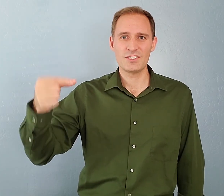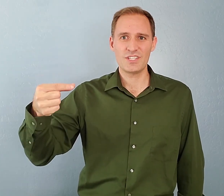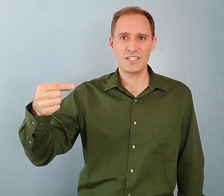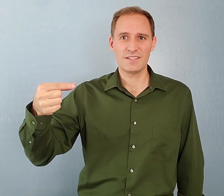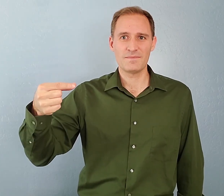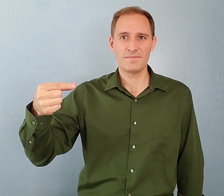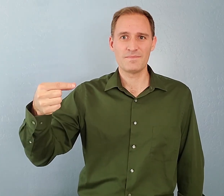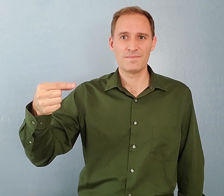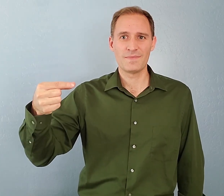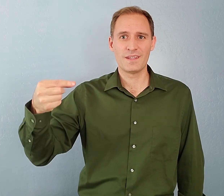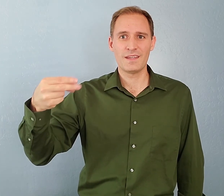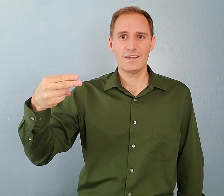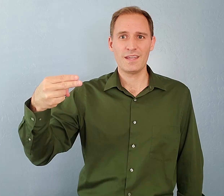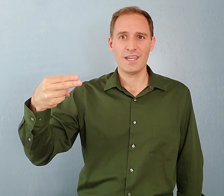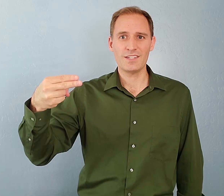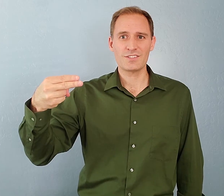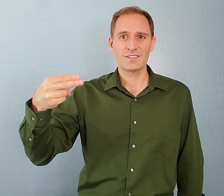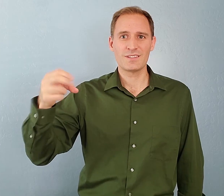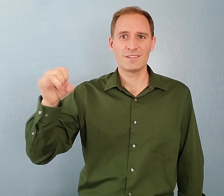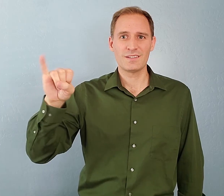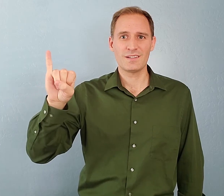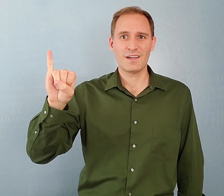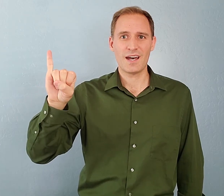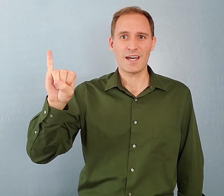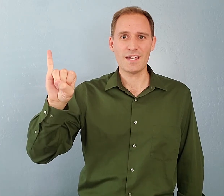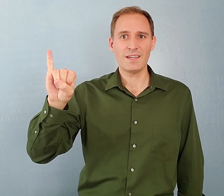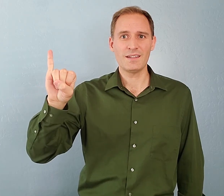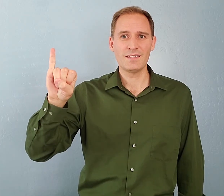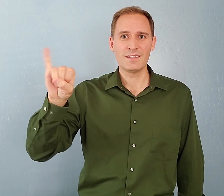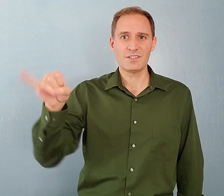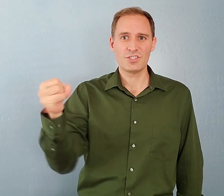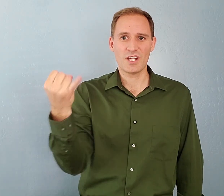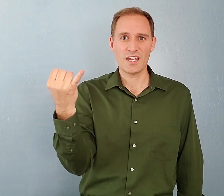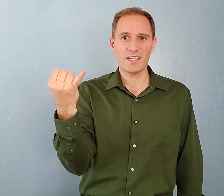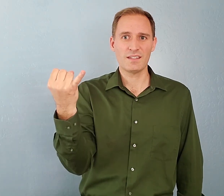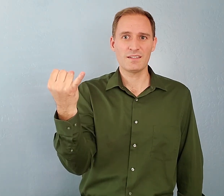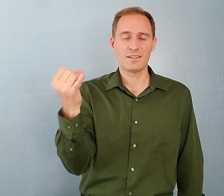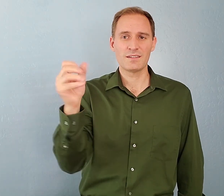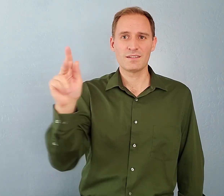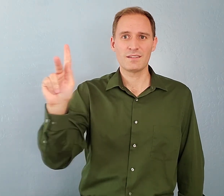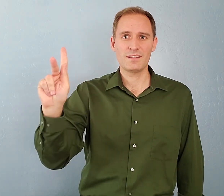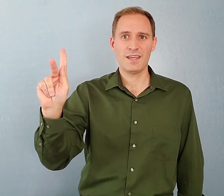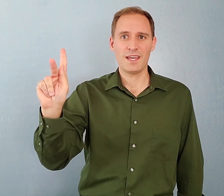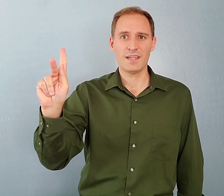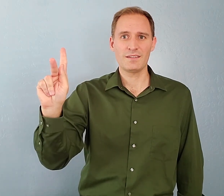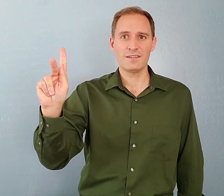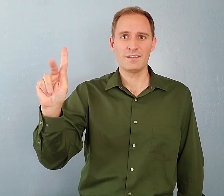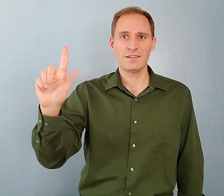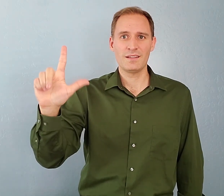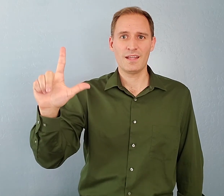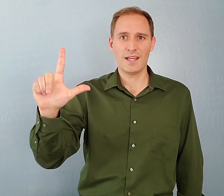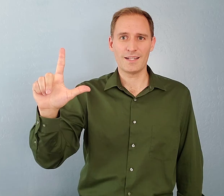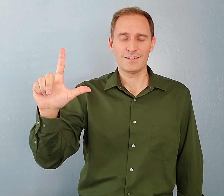g h i j k l